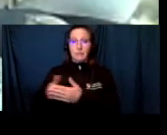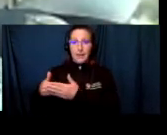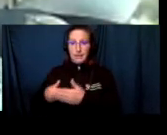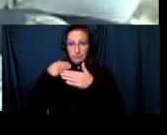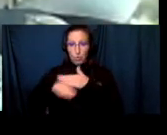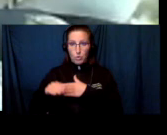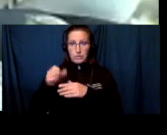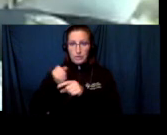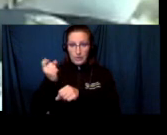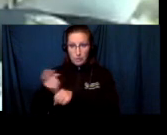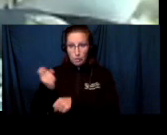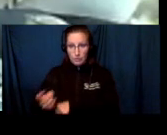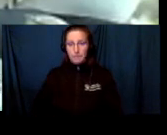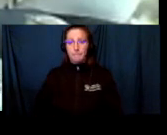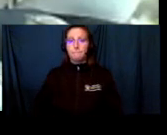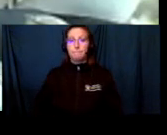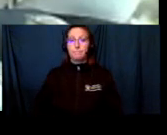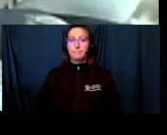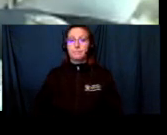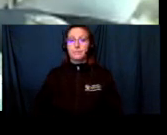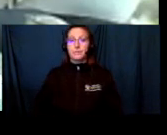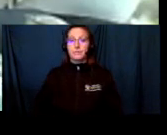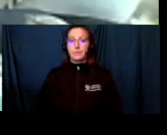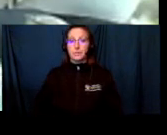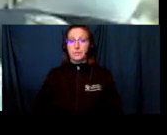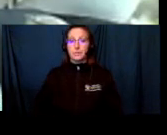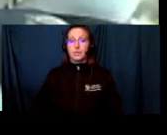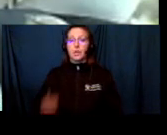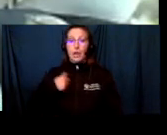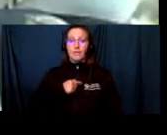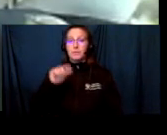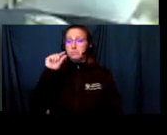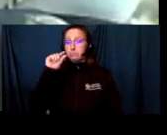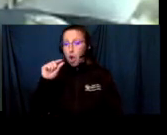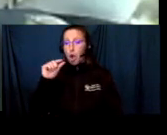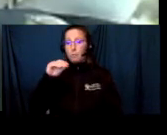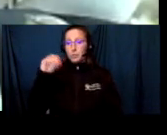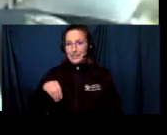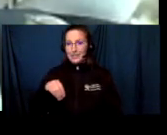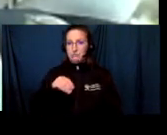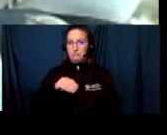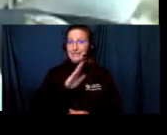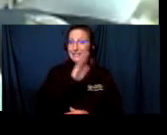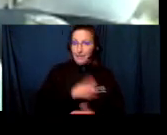We have a small percentage who are never screened. Most of that is parent refusal at